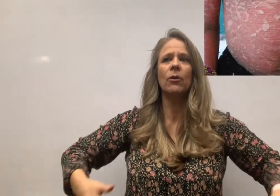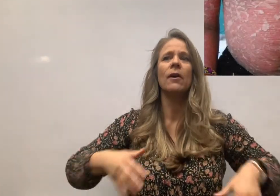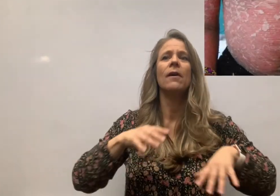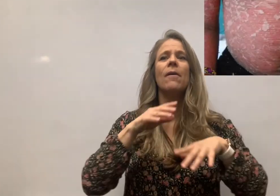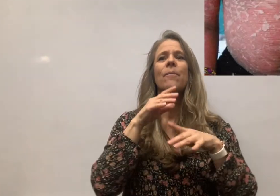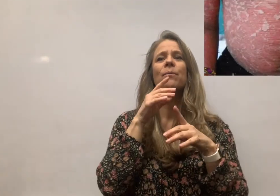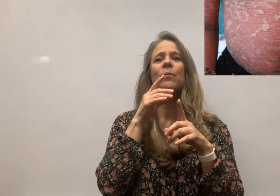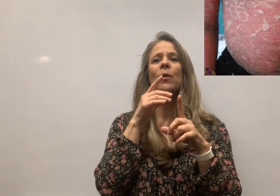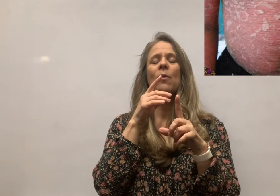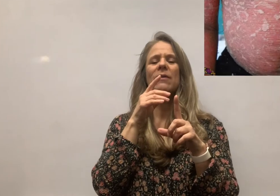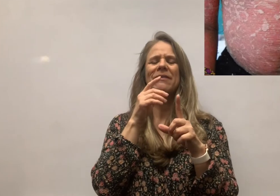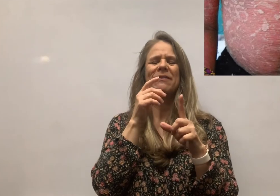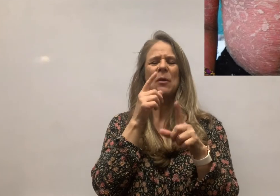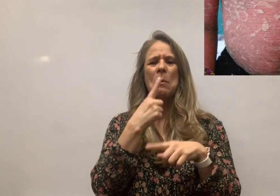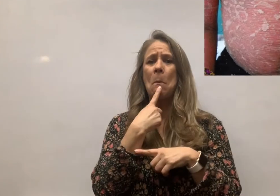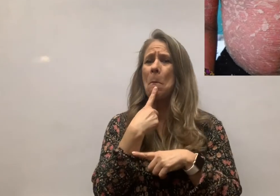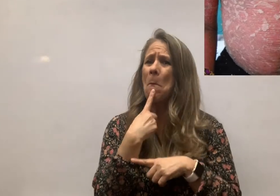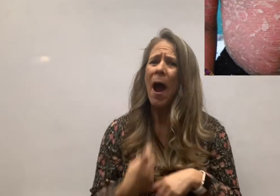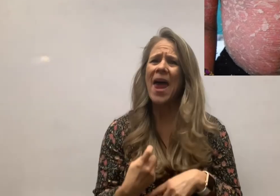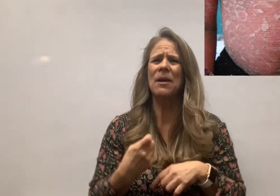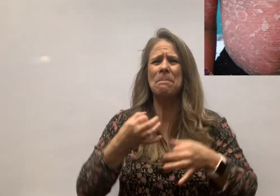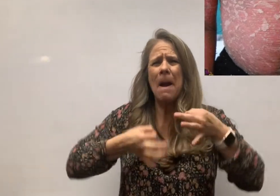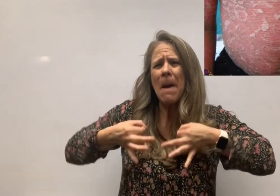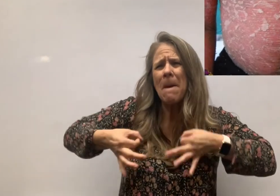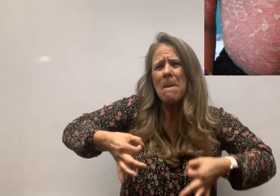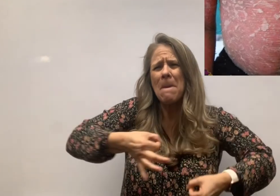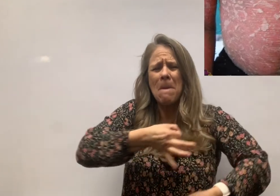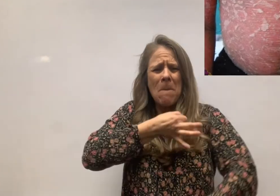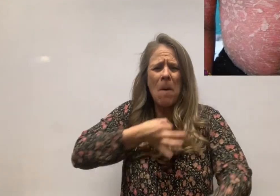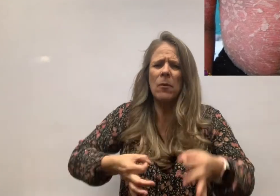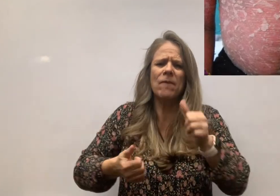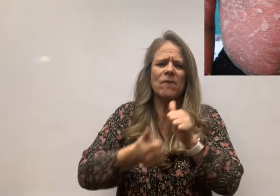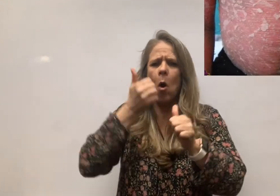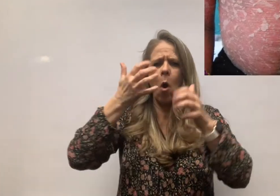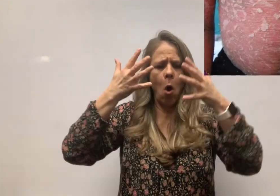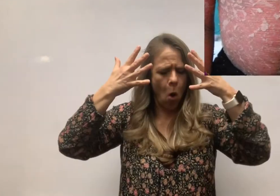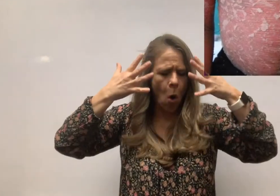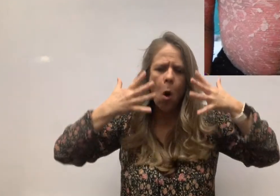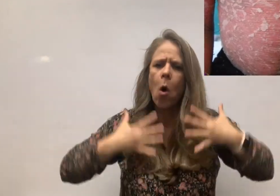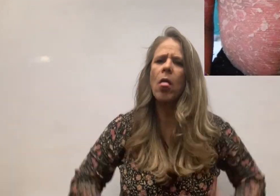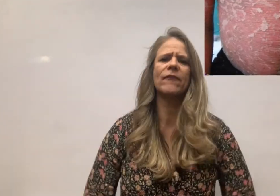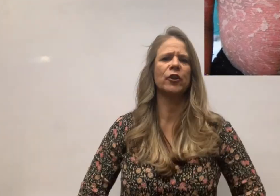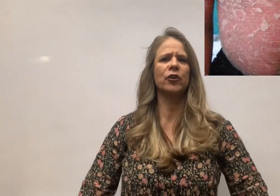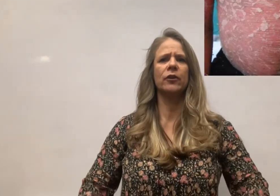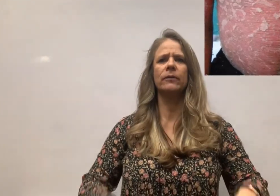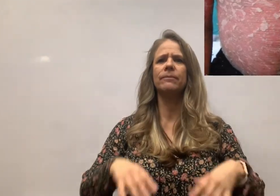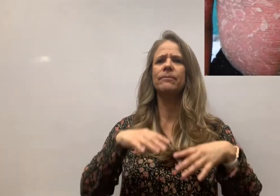fiery redness over most of the body.